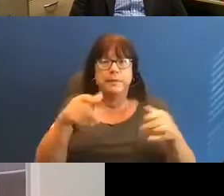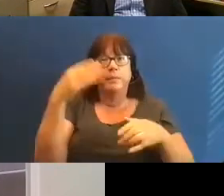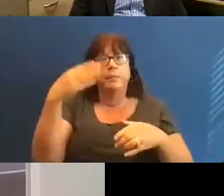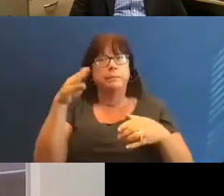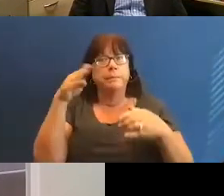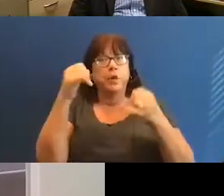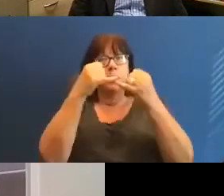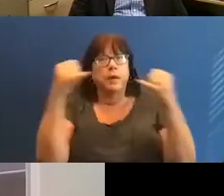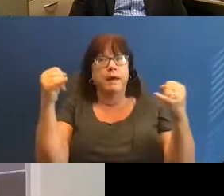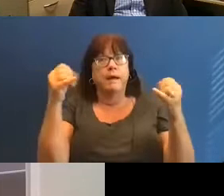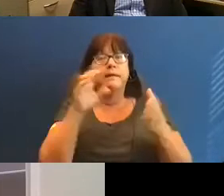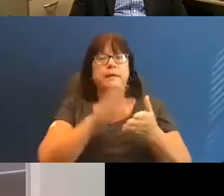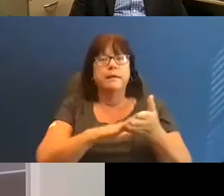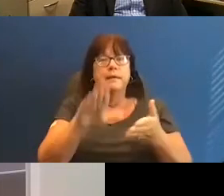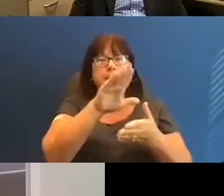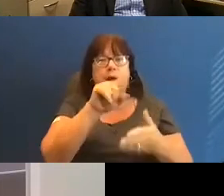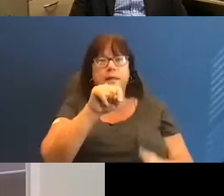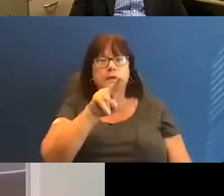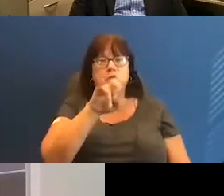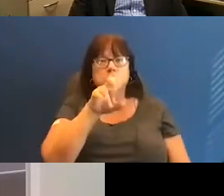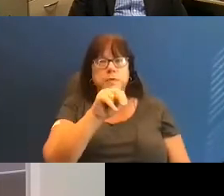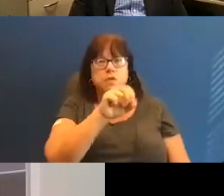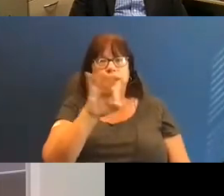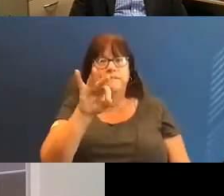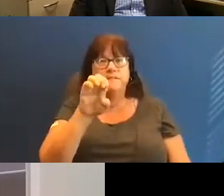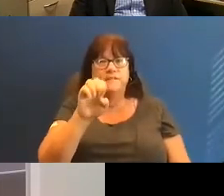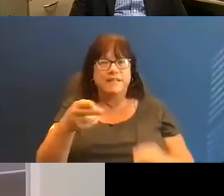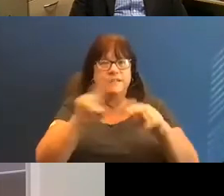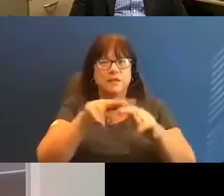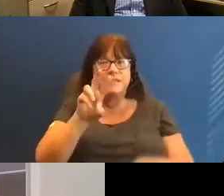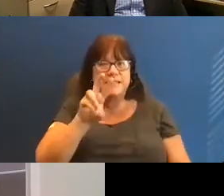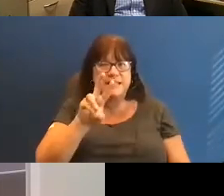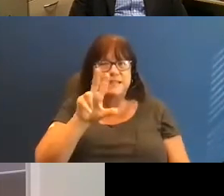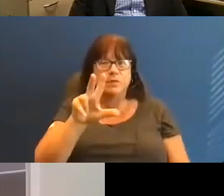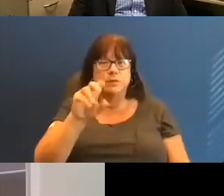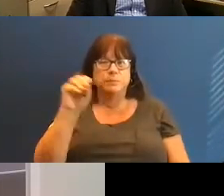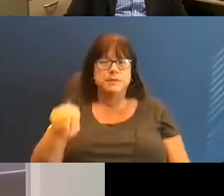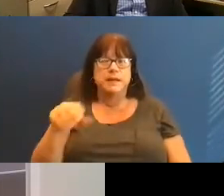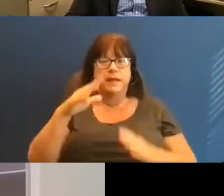tuition and fees which rose 63%, and then the gold line at the very top is textbook costs which rose